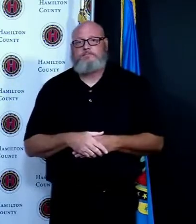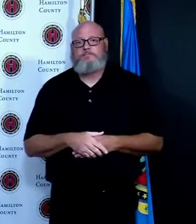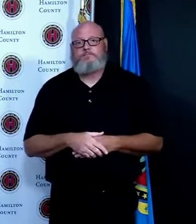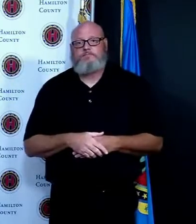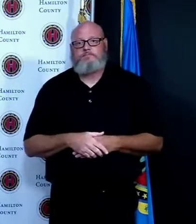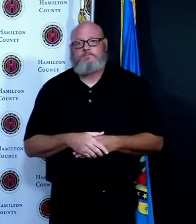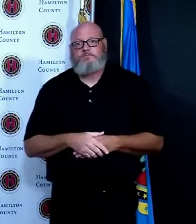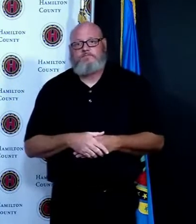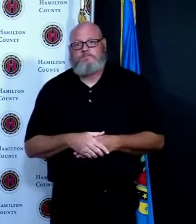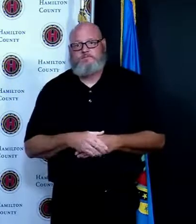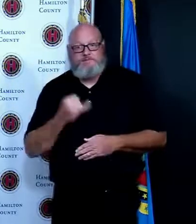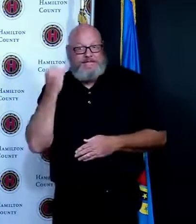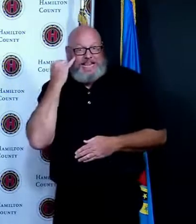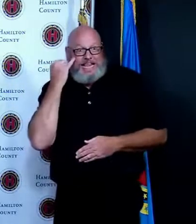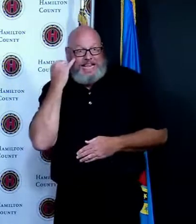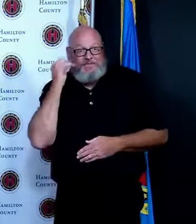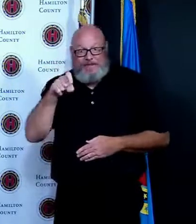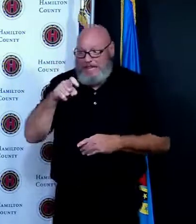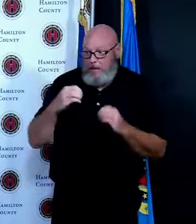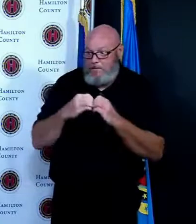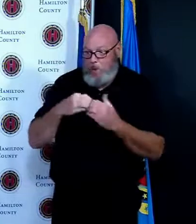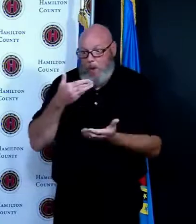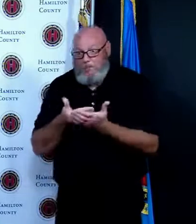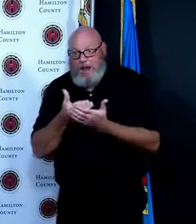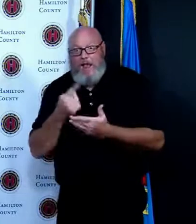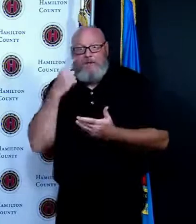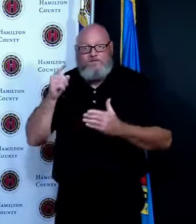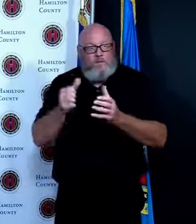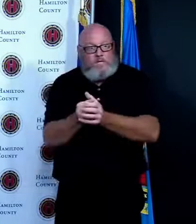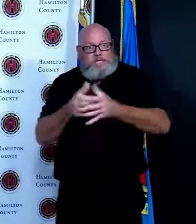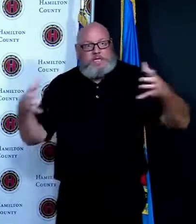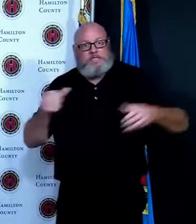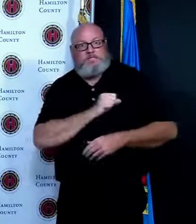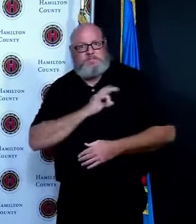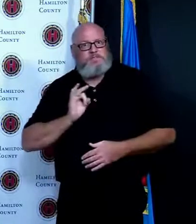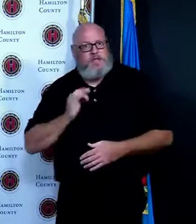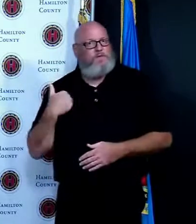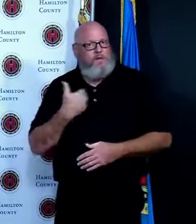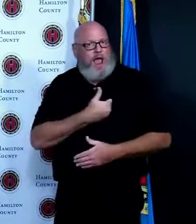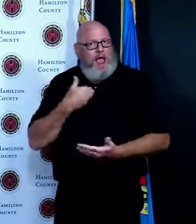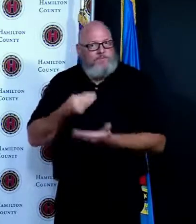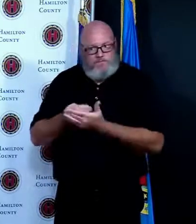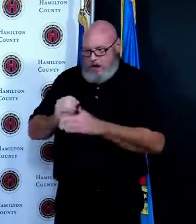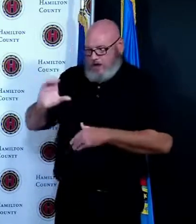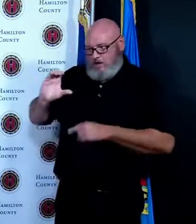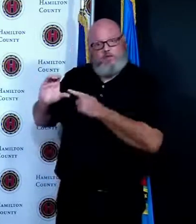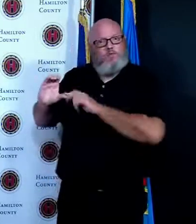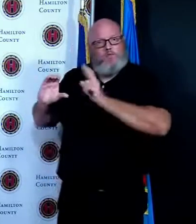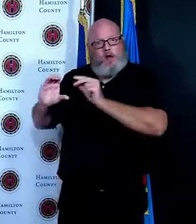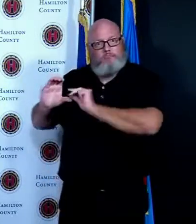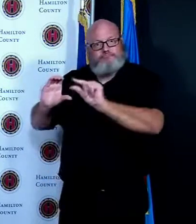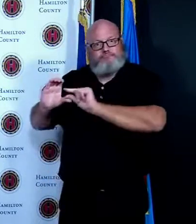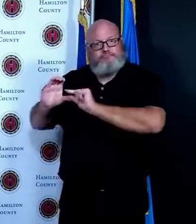let us know but don't forget that we stand at the ready to help that voting process be as accessible